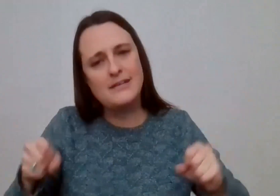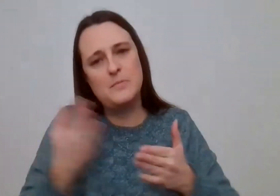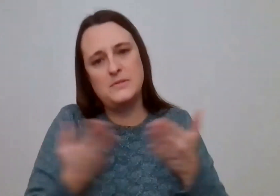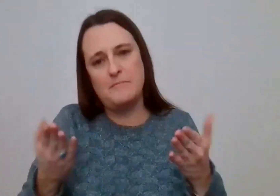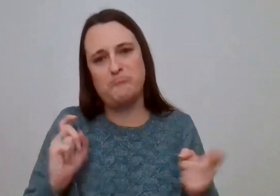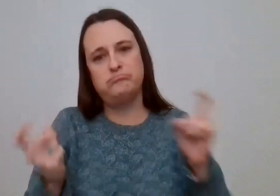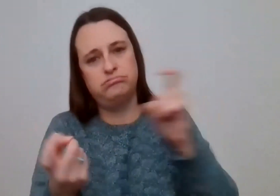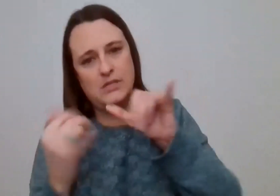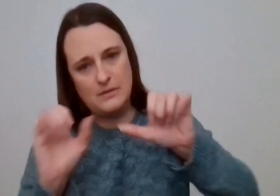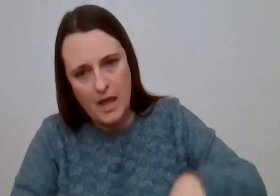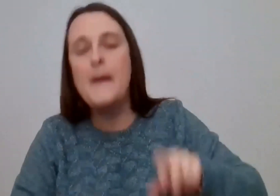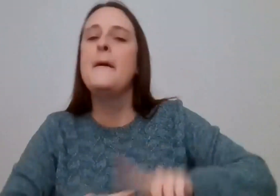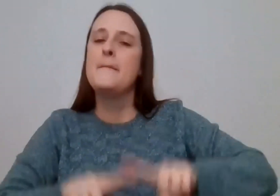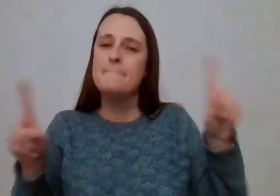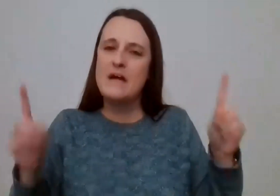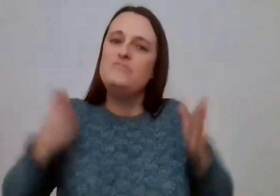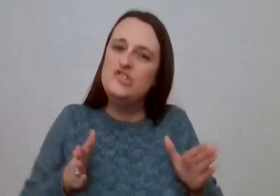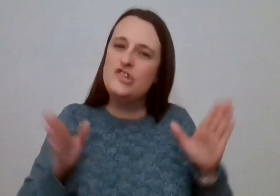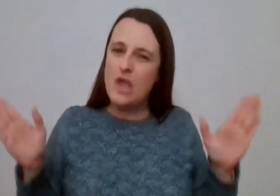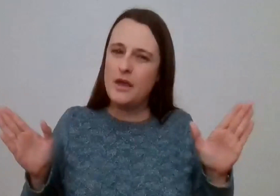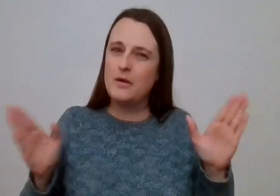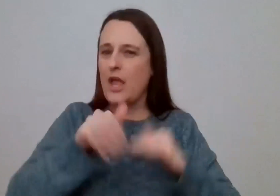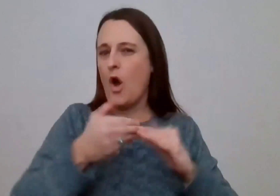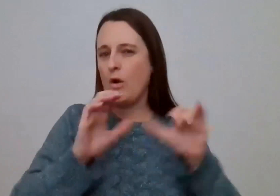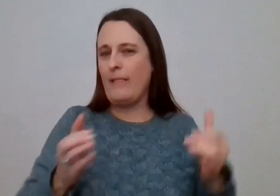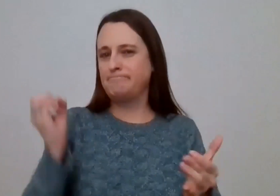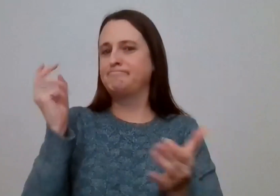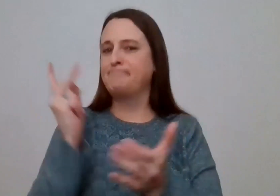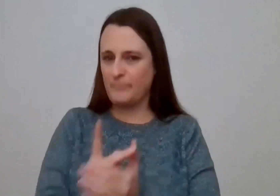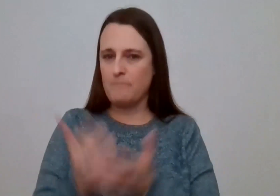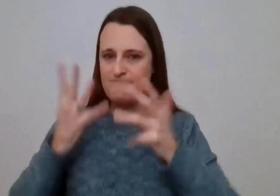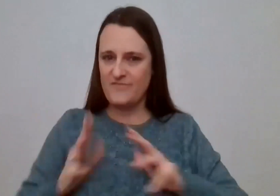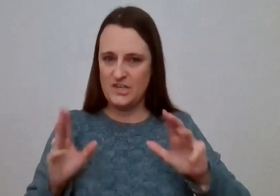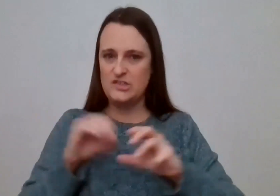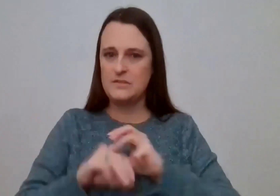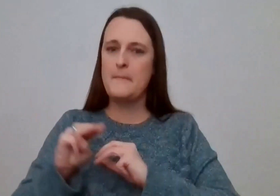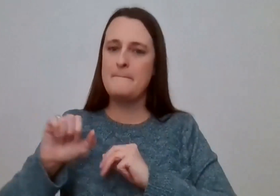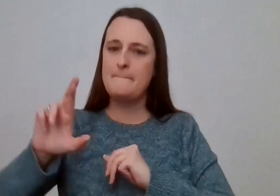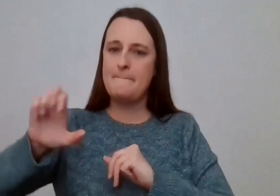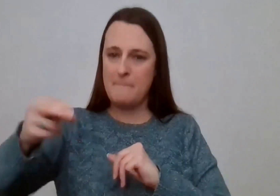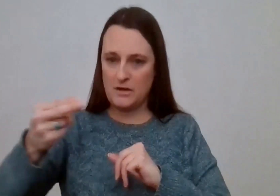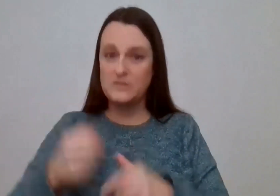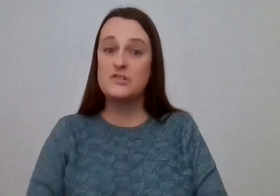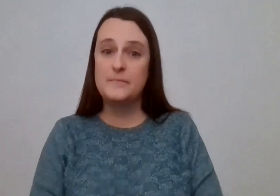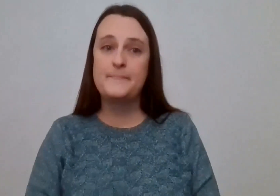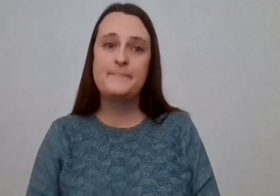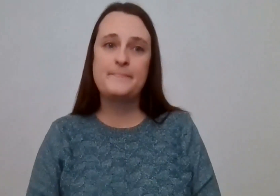courses are confirmed through that course request verification process in march so i'll pause there